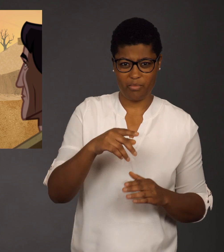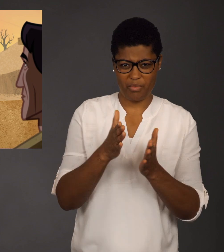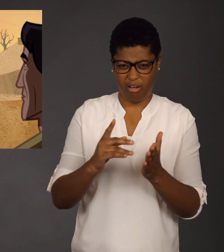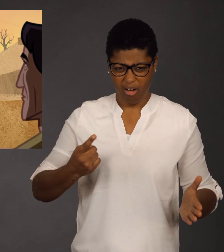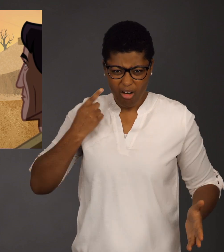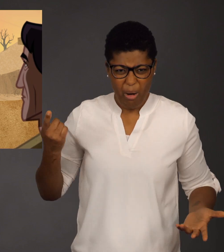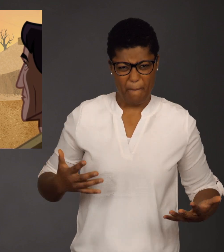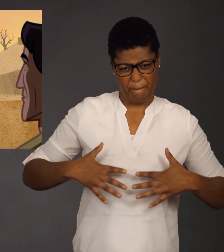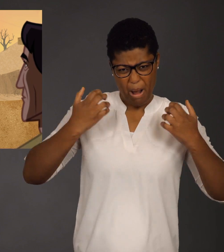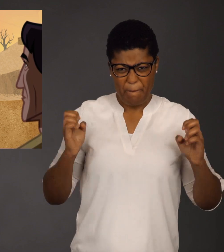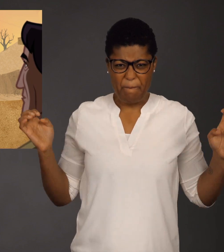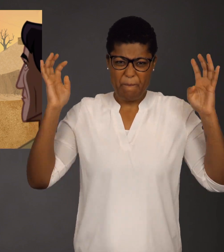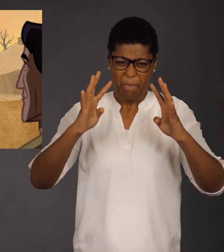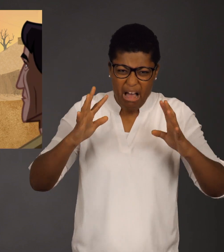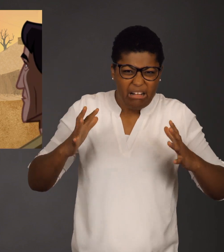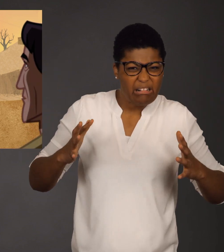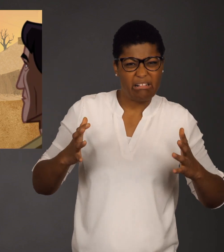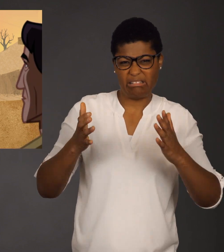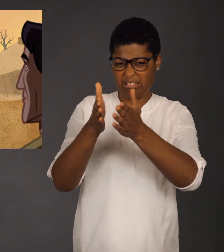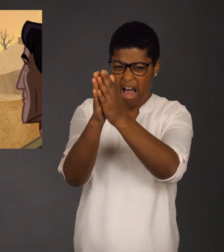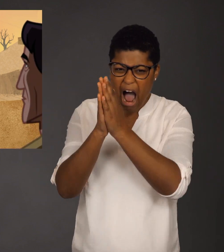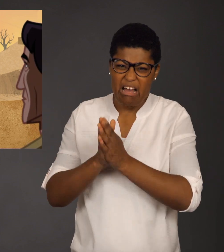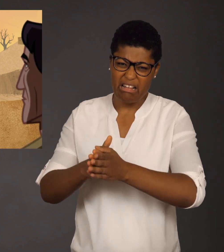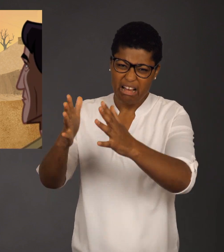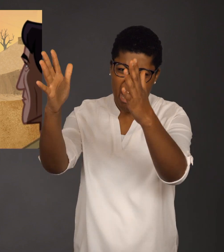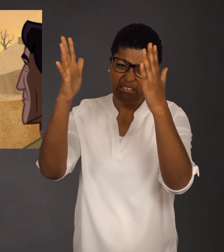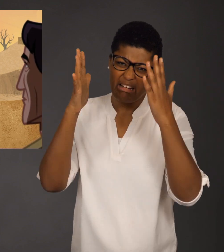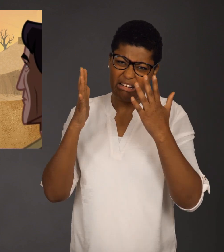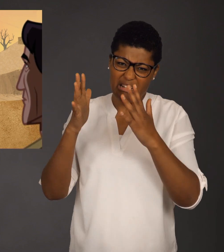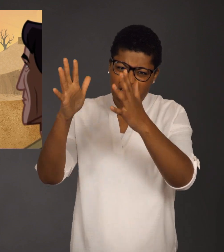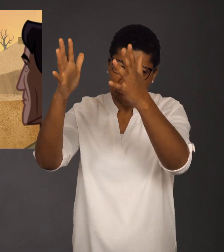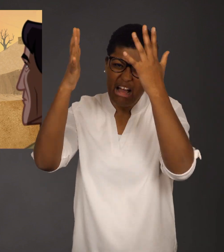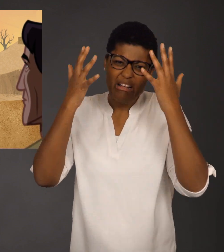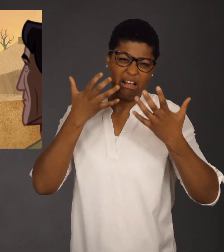The priests grew angry, jumped on the altar, and shouted into the evening.